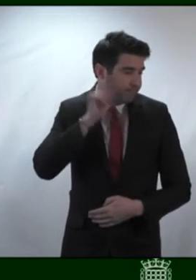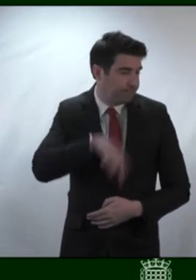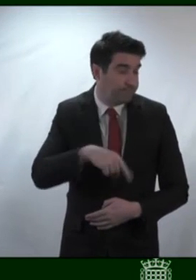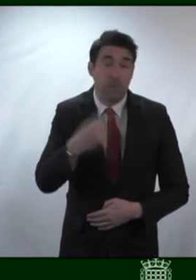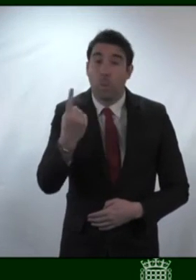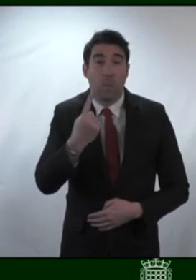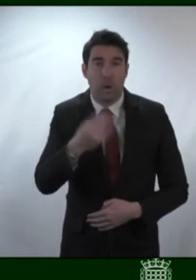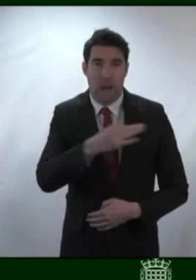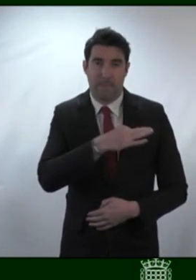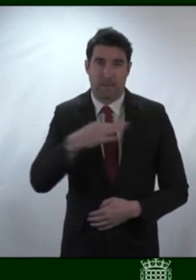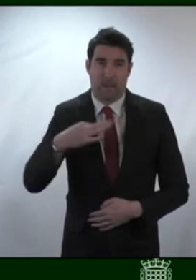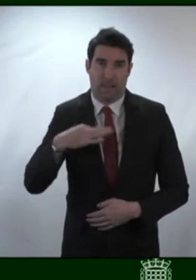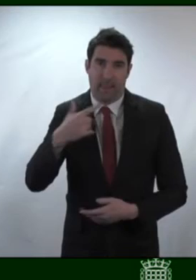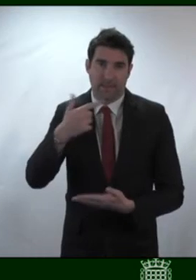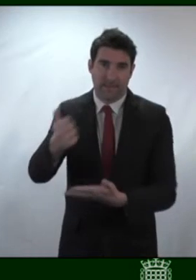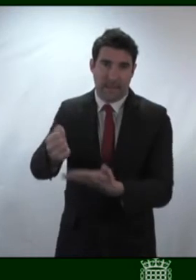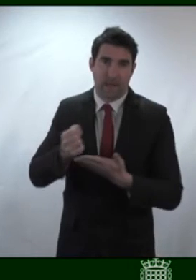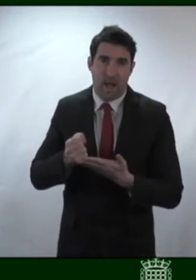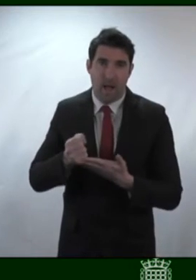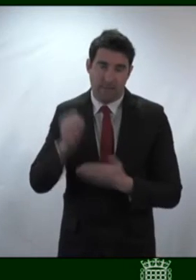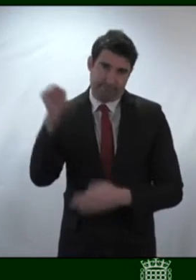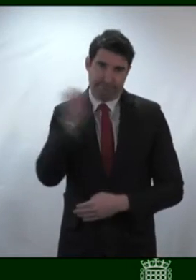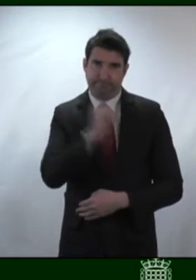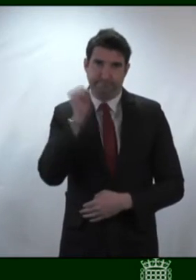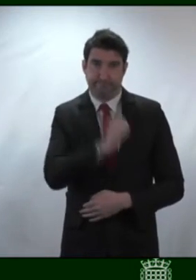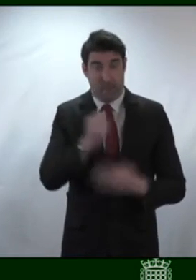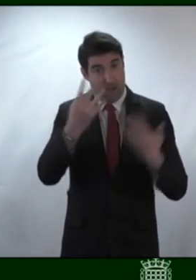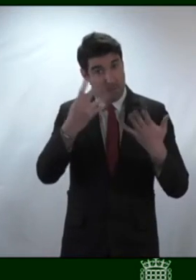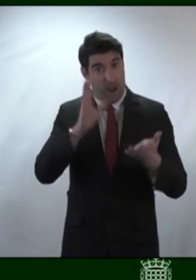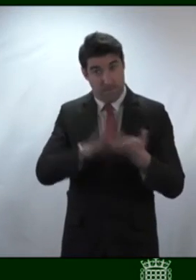because we have seen what happened in the last nine months. Whatever the Prime Minister says,